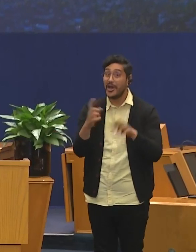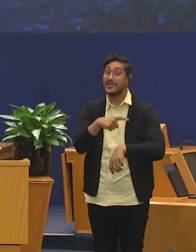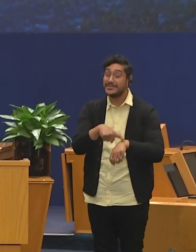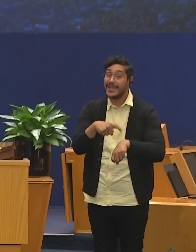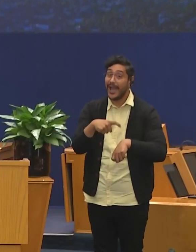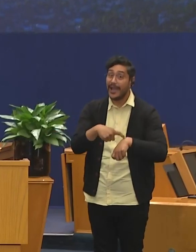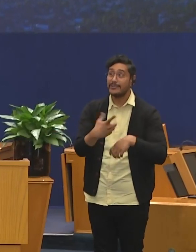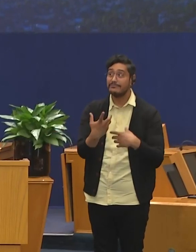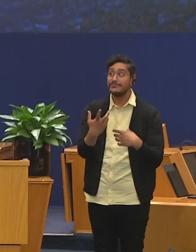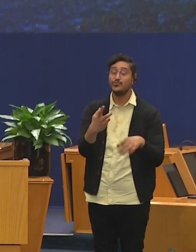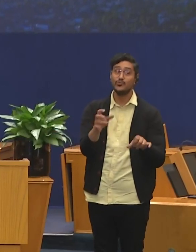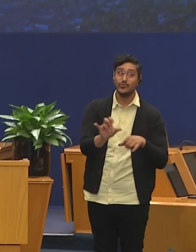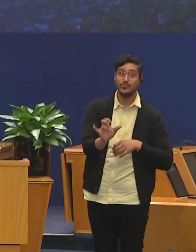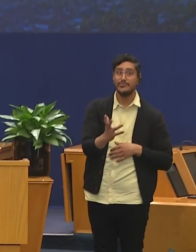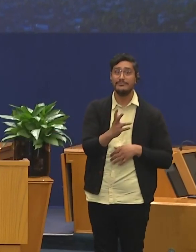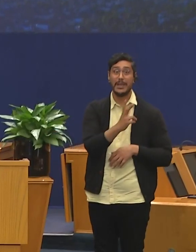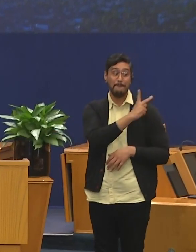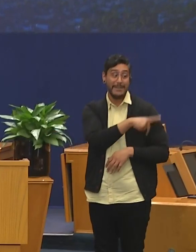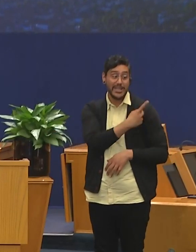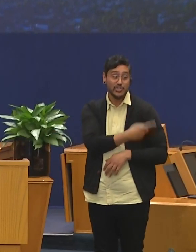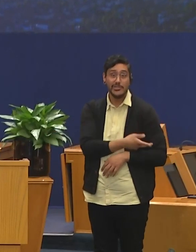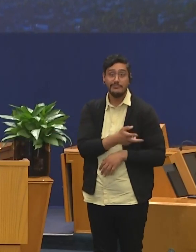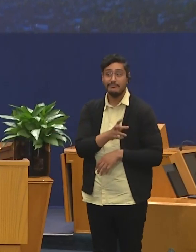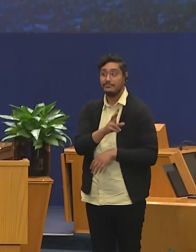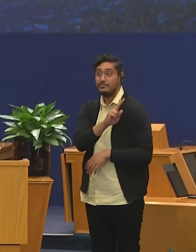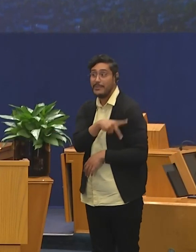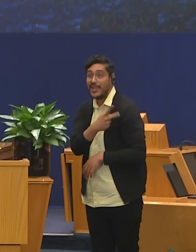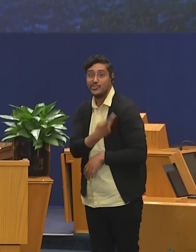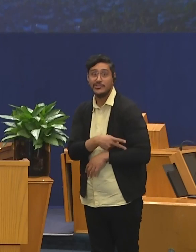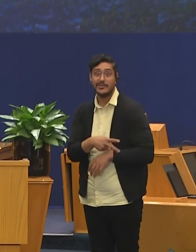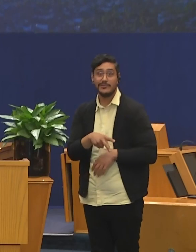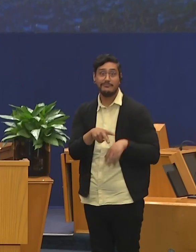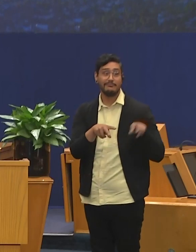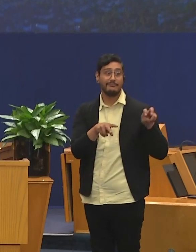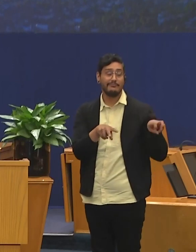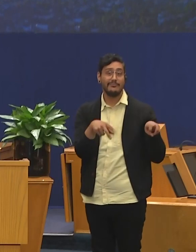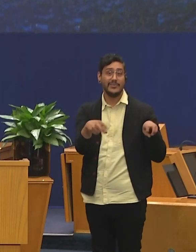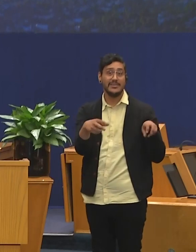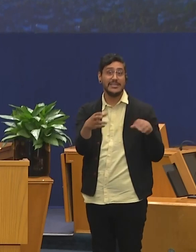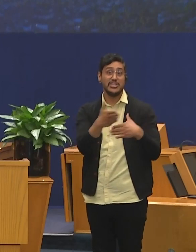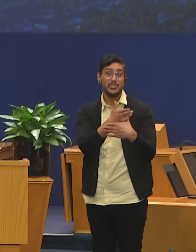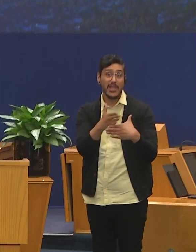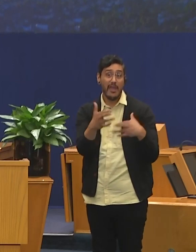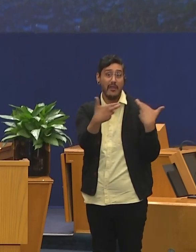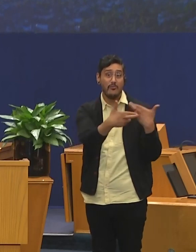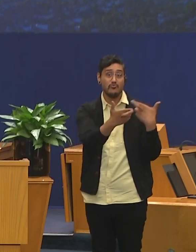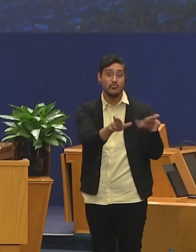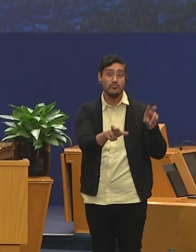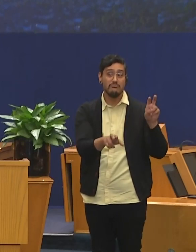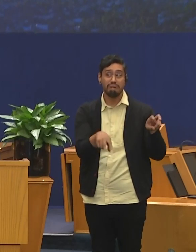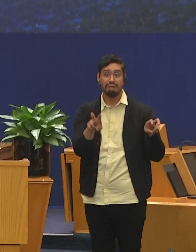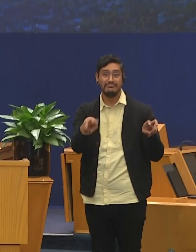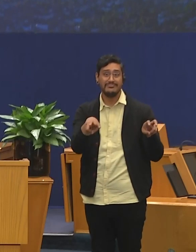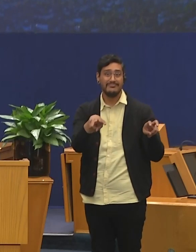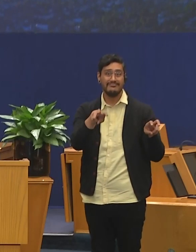INFECT EACH OTHER BECAUSE THEY OFTEN SHARE ROOMS AND THEY SHARE TIME TOGETHER.